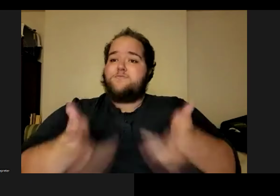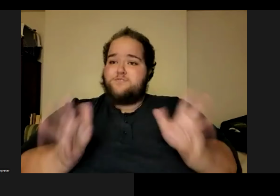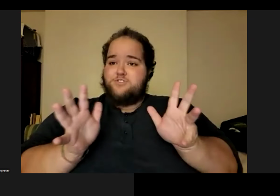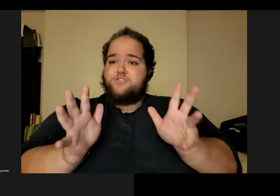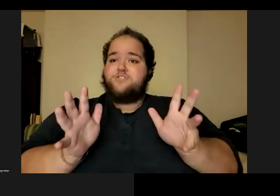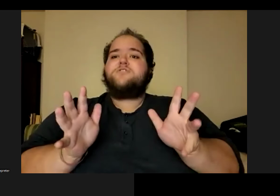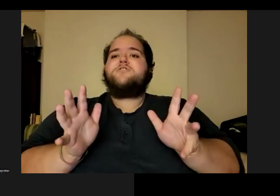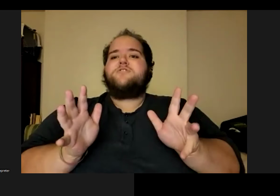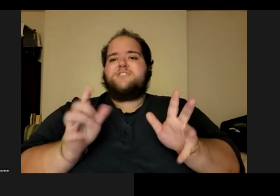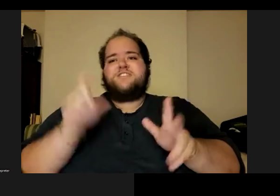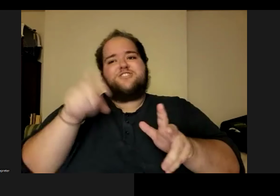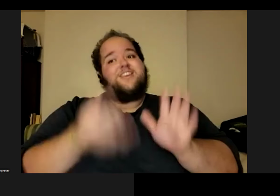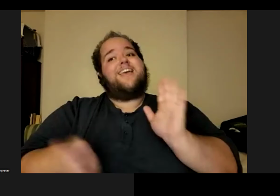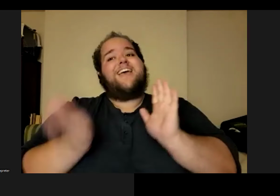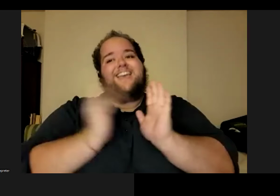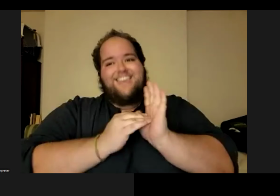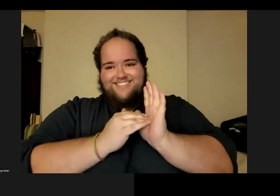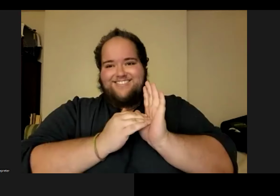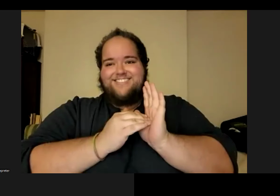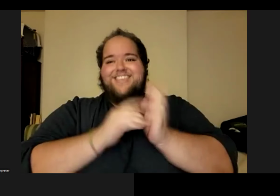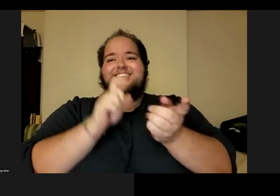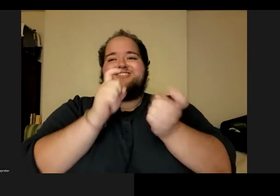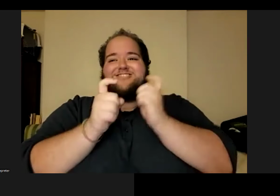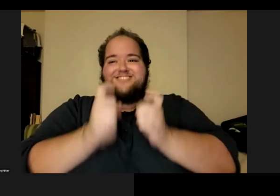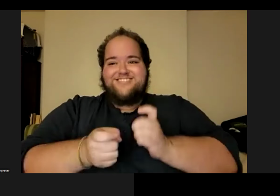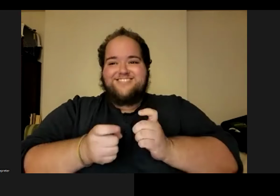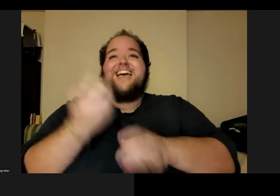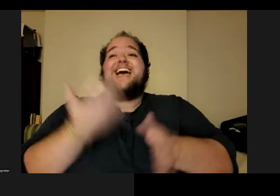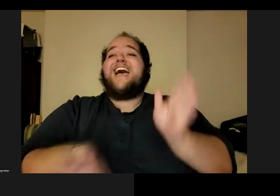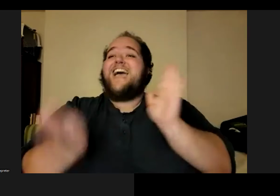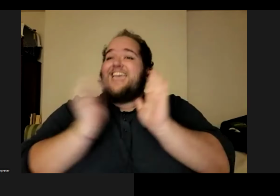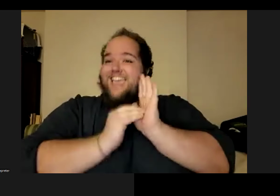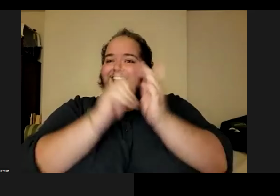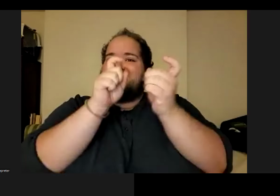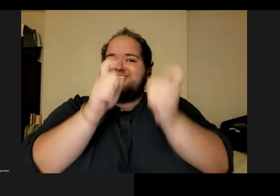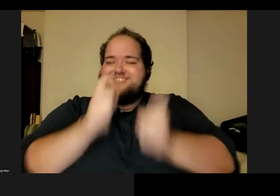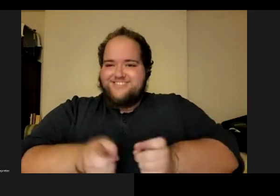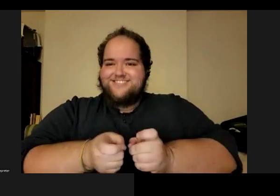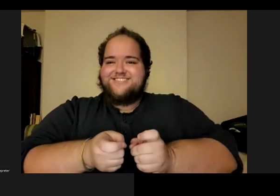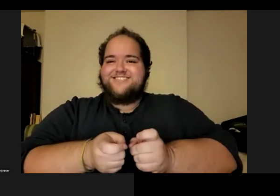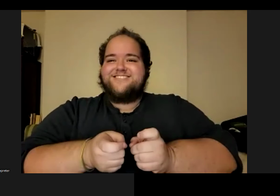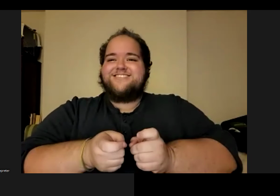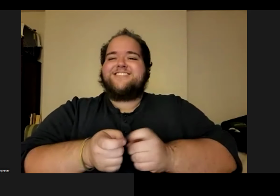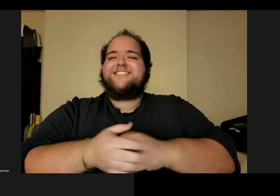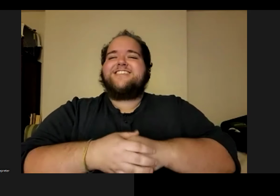Rewrite it. Then rewrite it again. There's a thing that people talk about